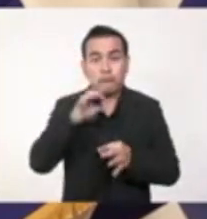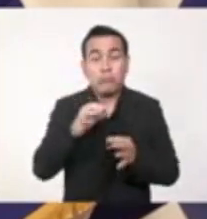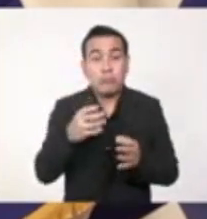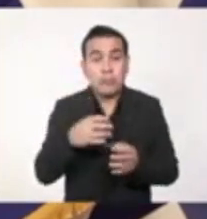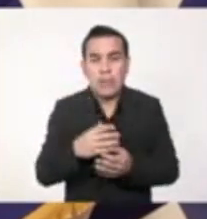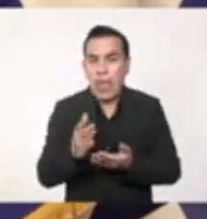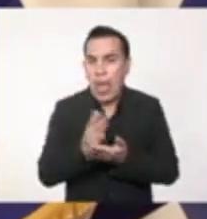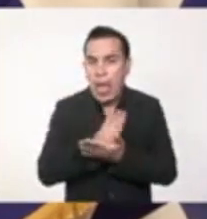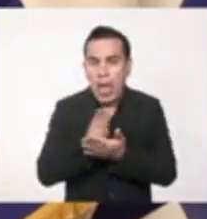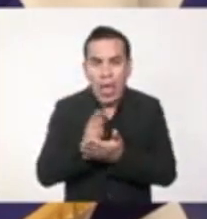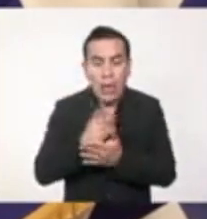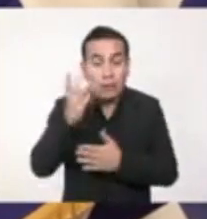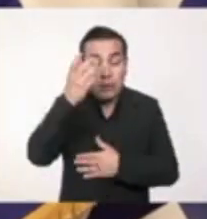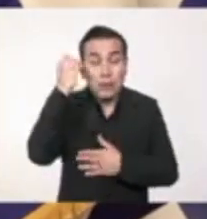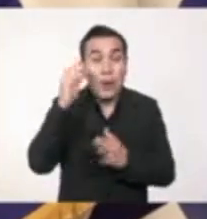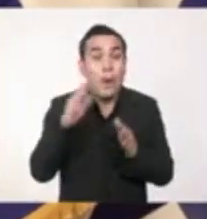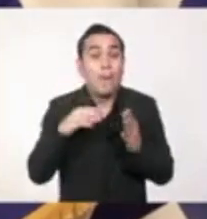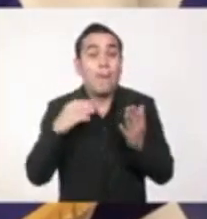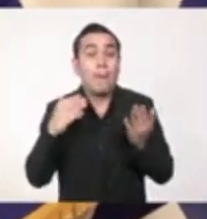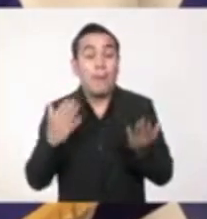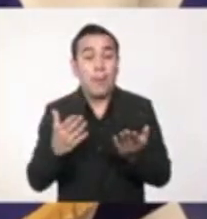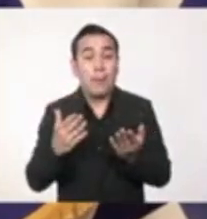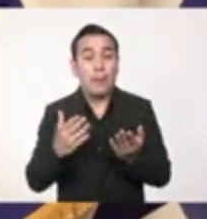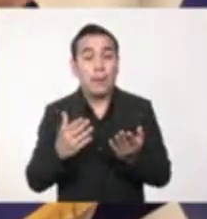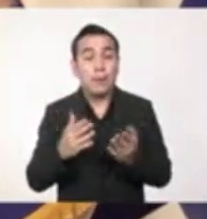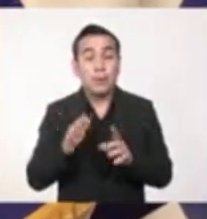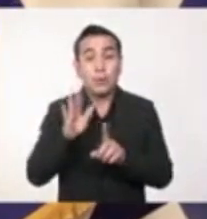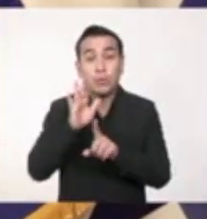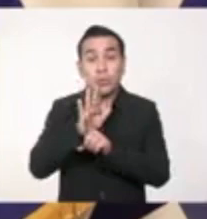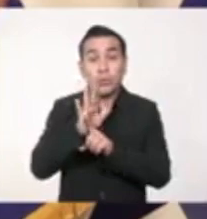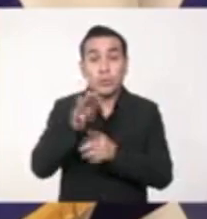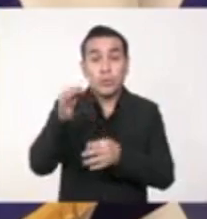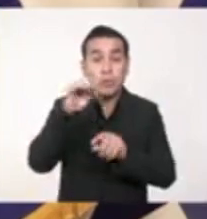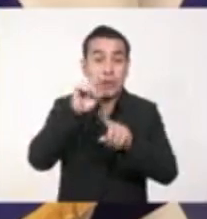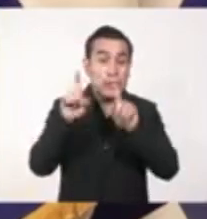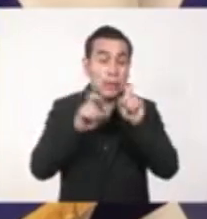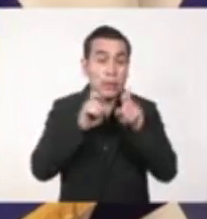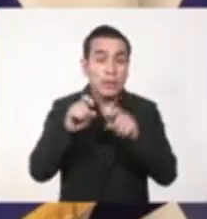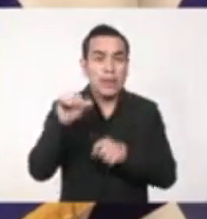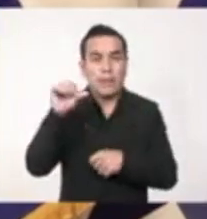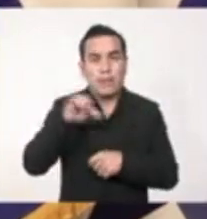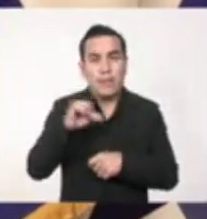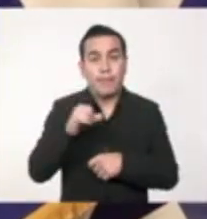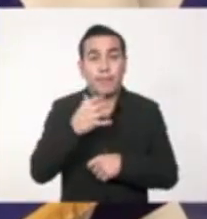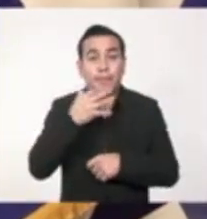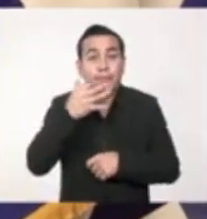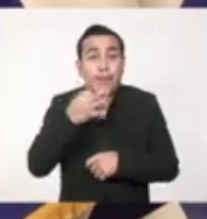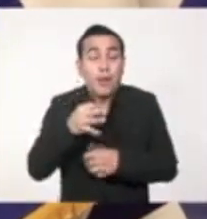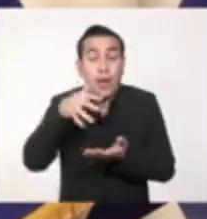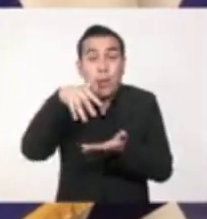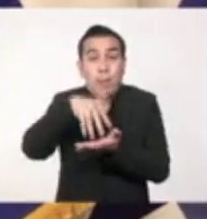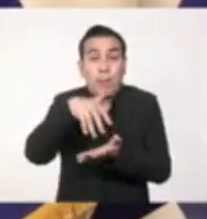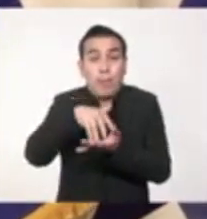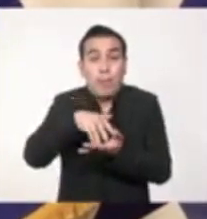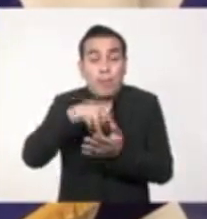because they miscalculated their surveys, they asked their environments, when the population is not their environments,